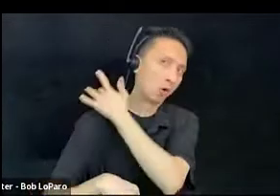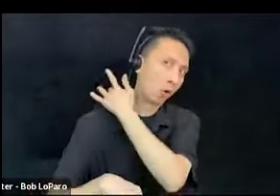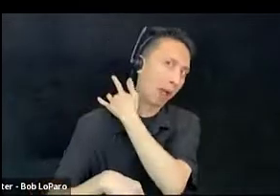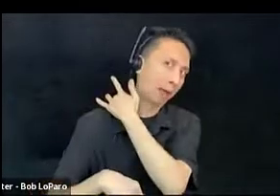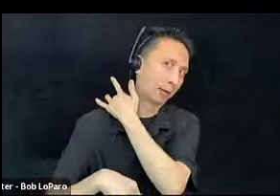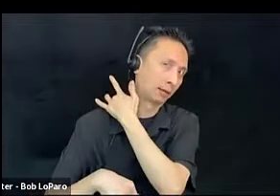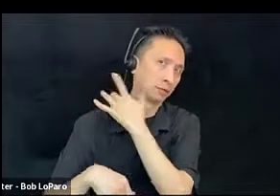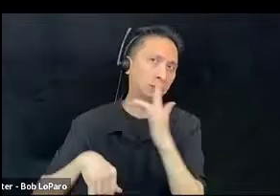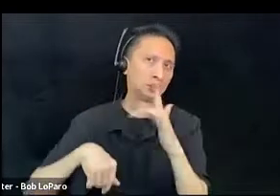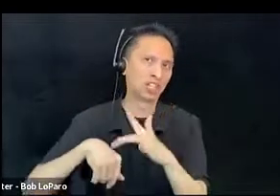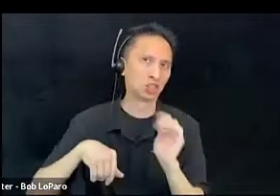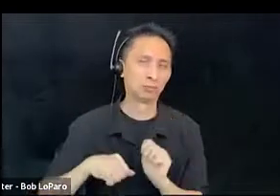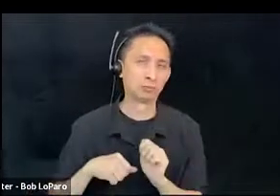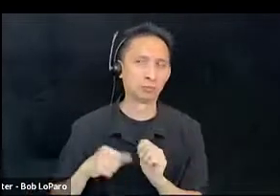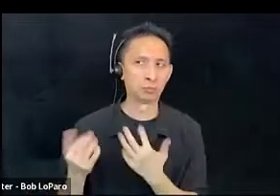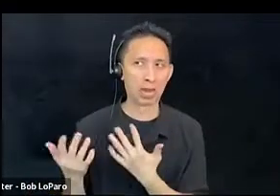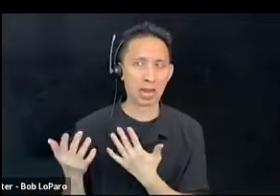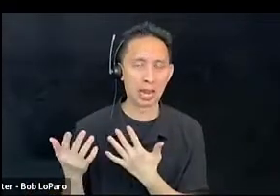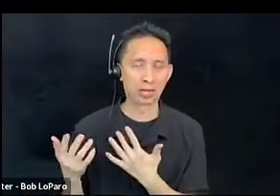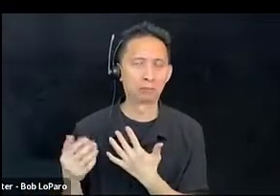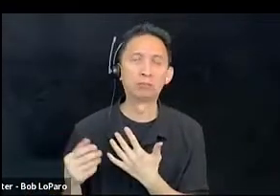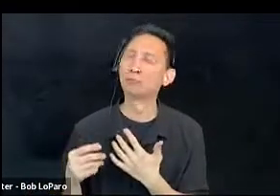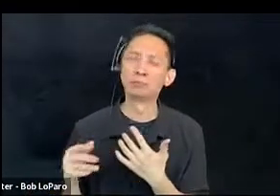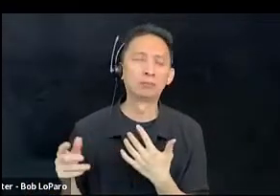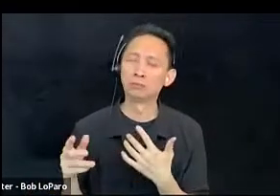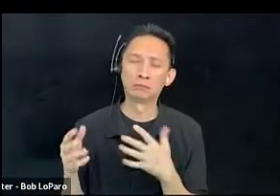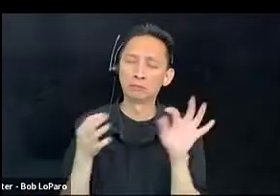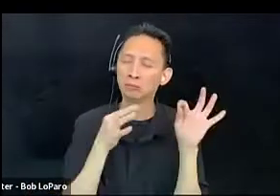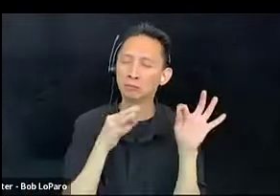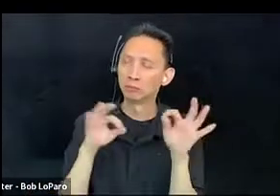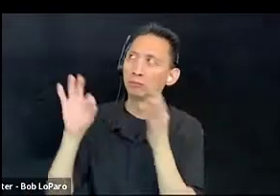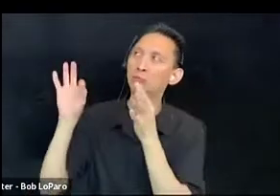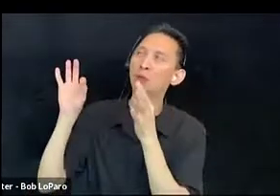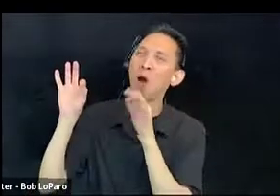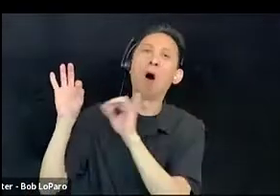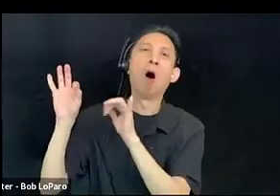And then allow for a little processing time if necessary before you do anything else,